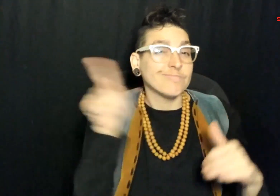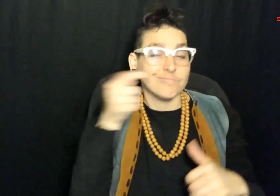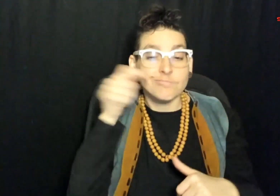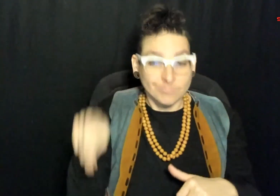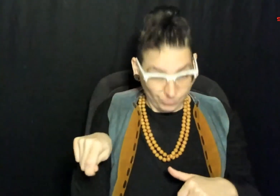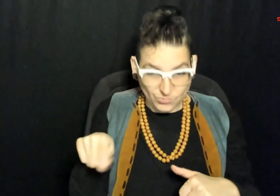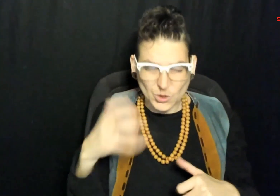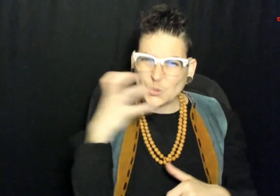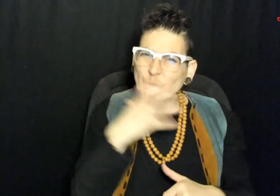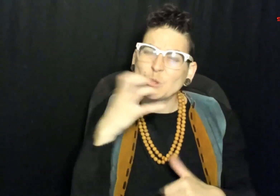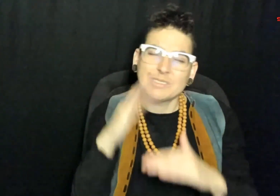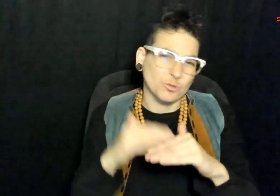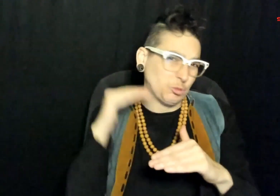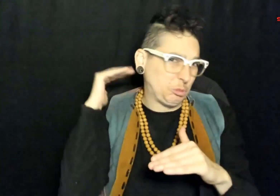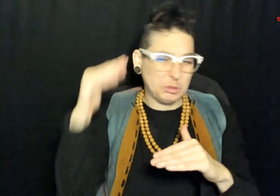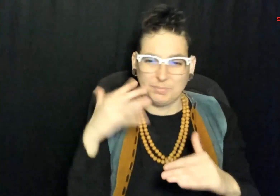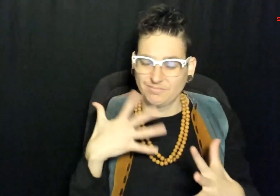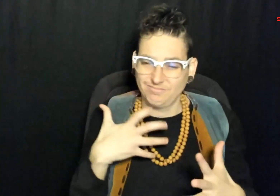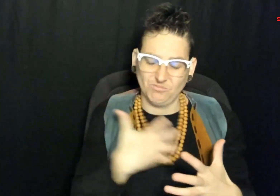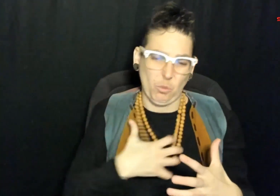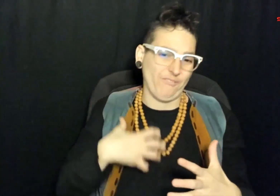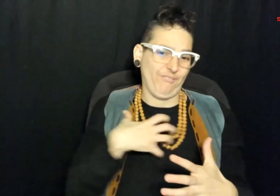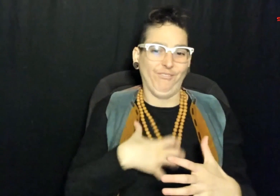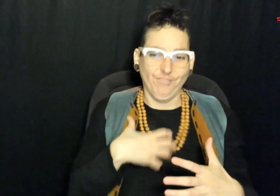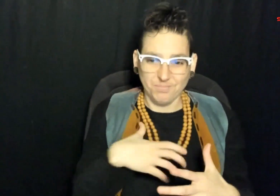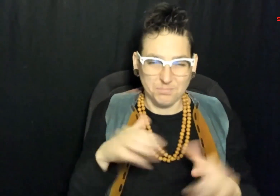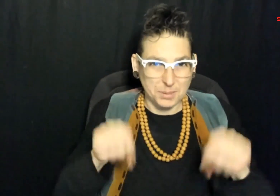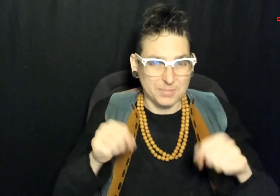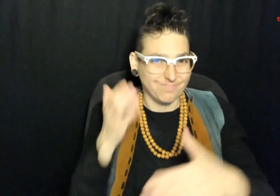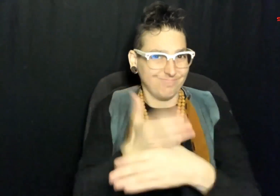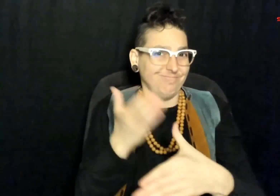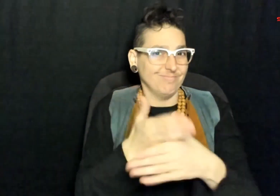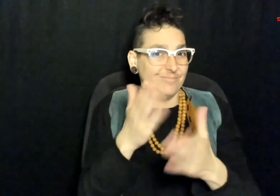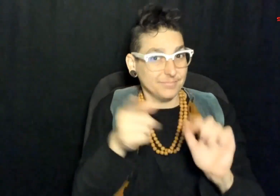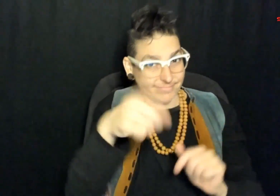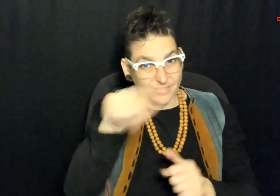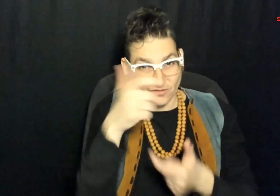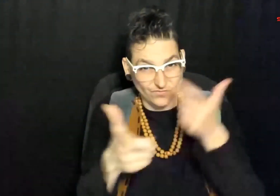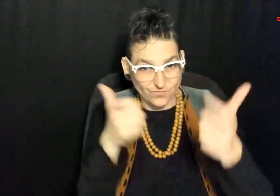subject matter in this next story on the war in Ukraine are extremely graphic and may be